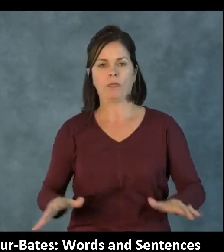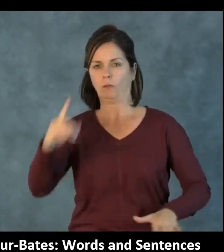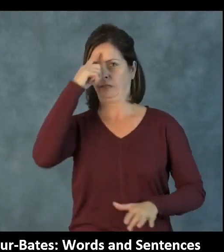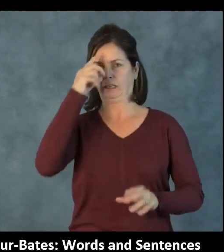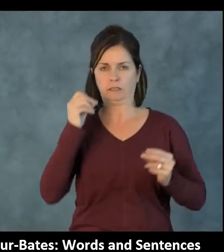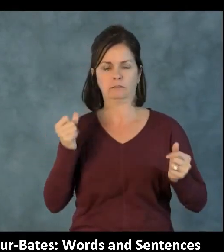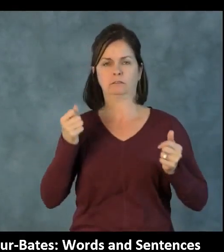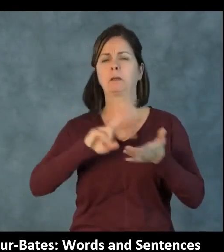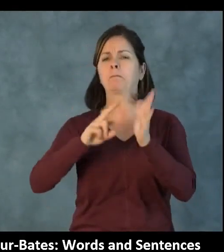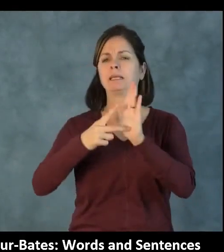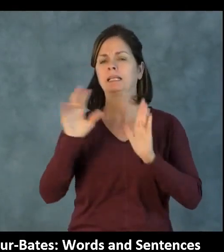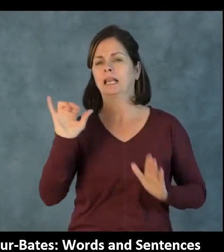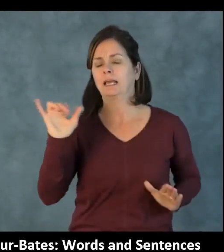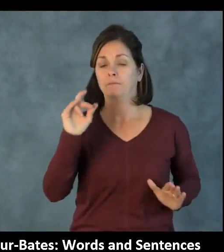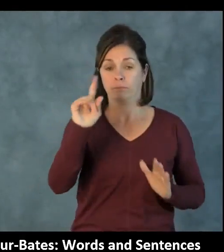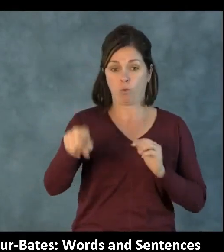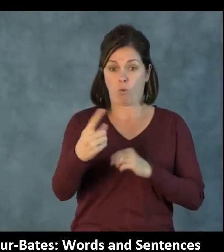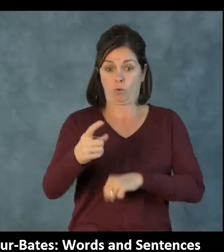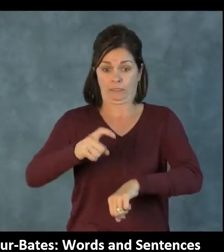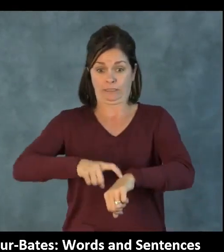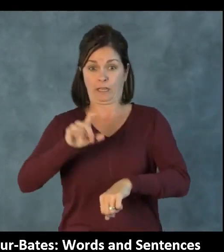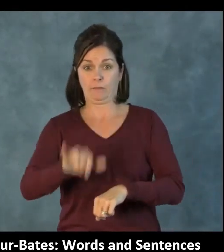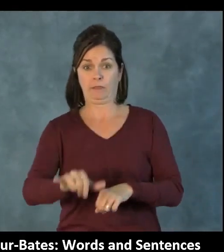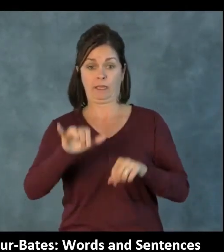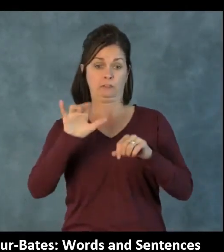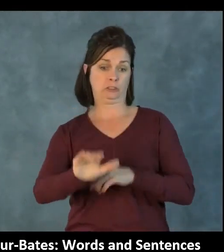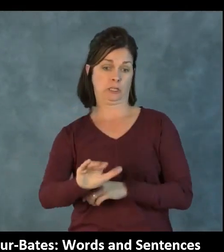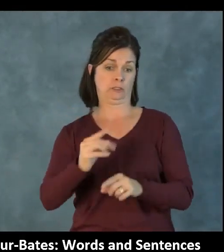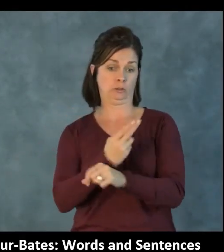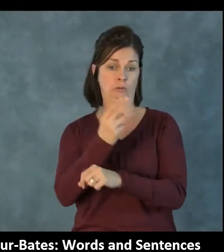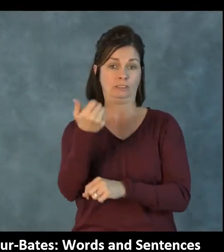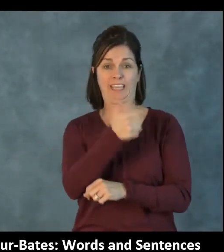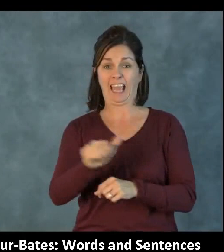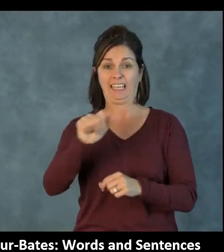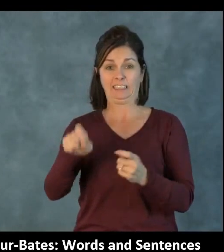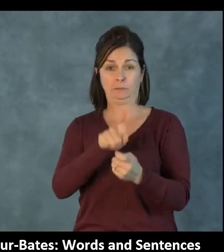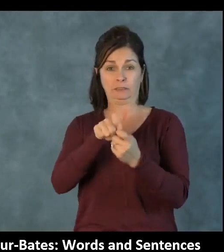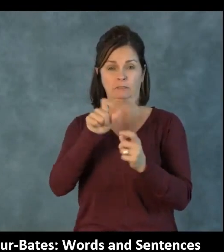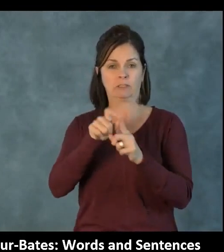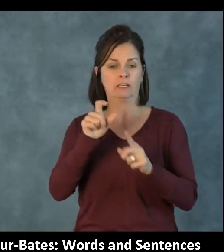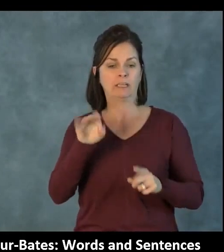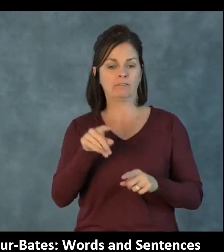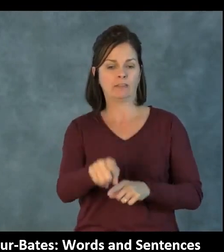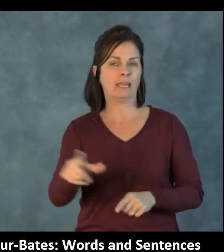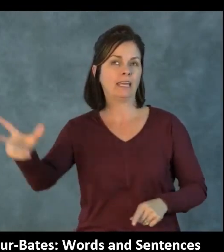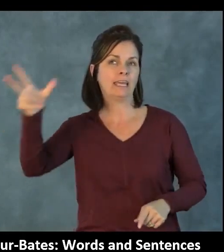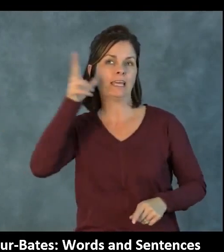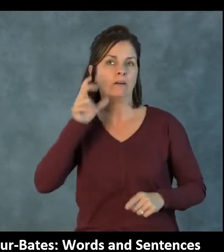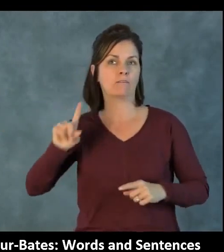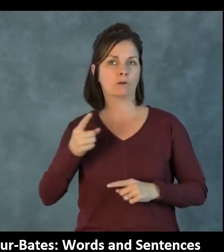In other words, if the only time the child uses a given word, is if they hear it first, and then